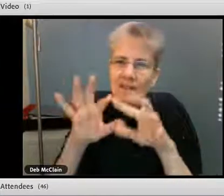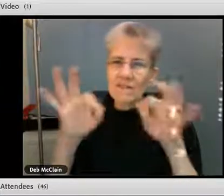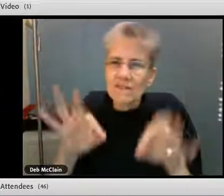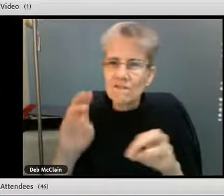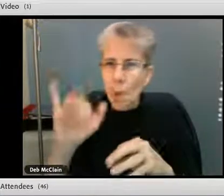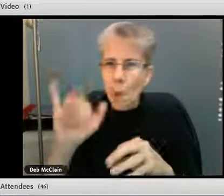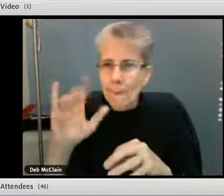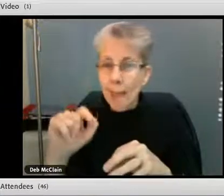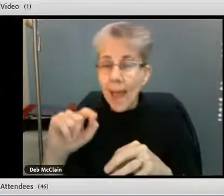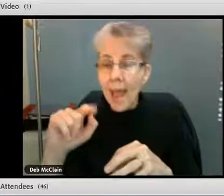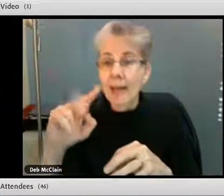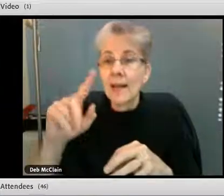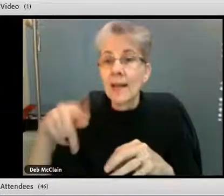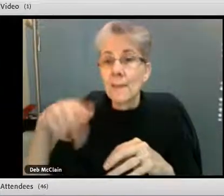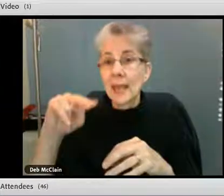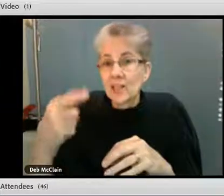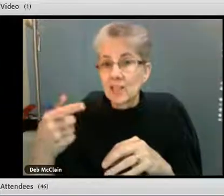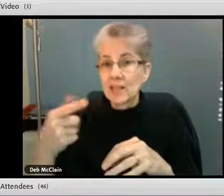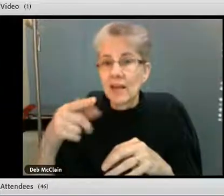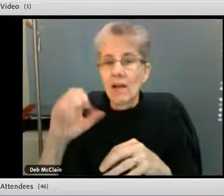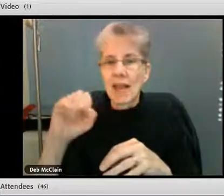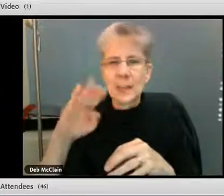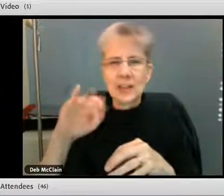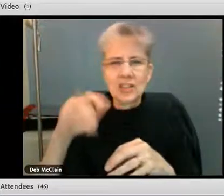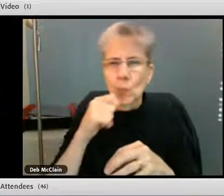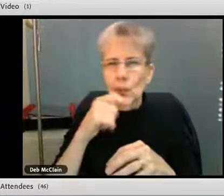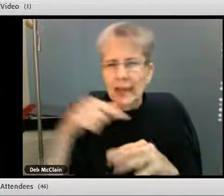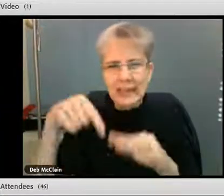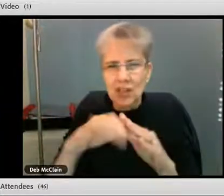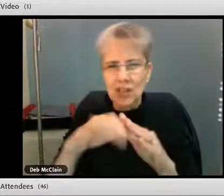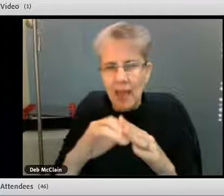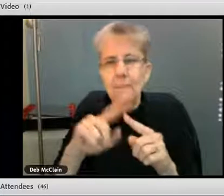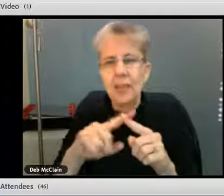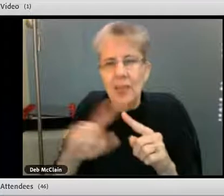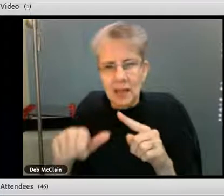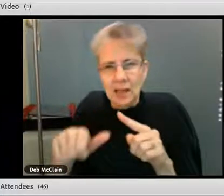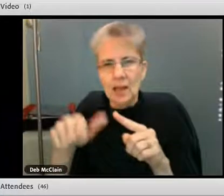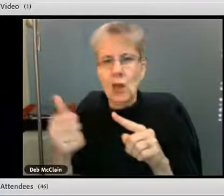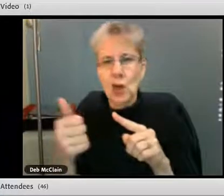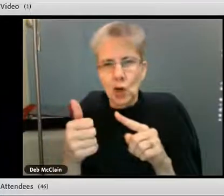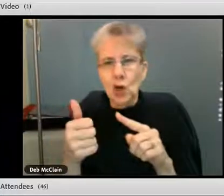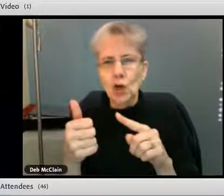SVG we didn't really get into, but that's a -- you can scale it forever.